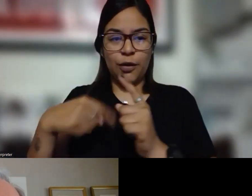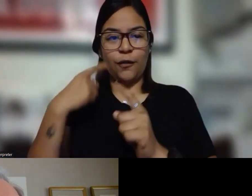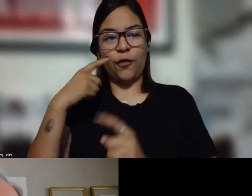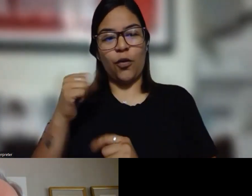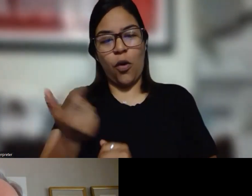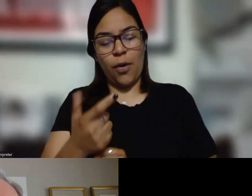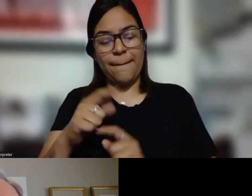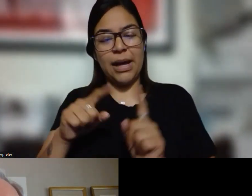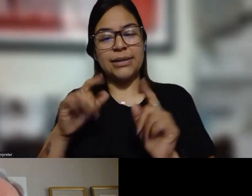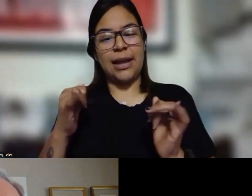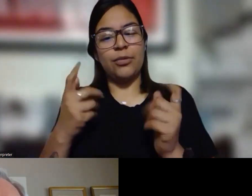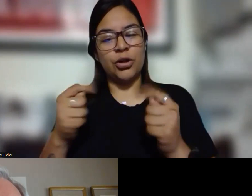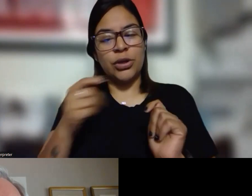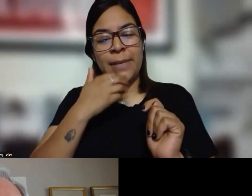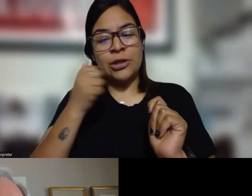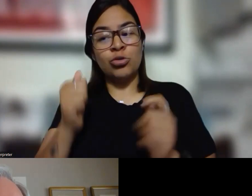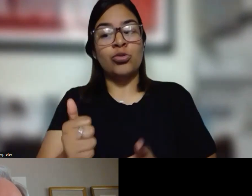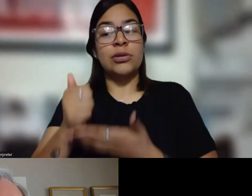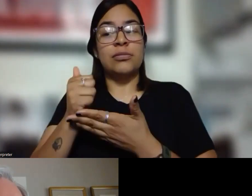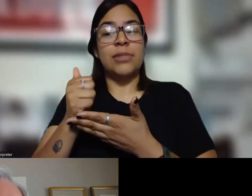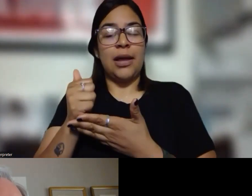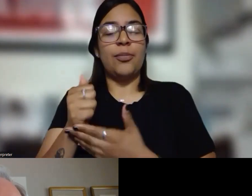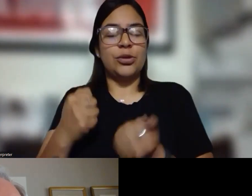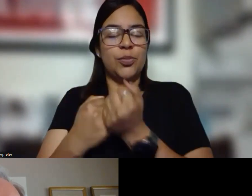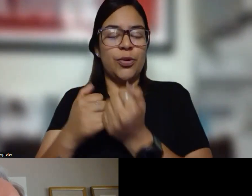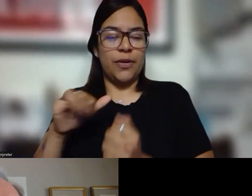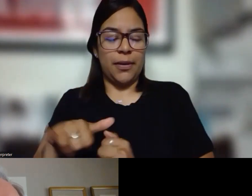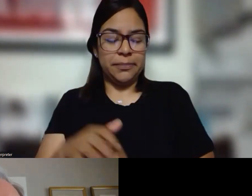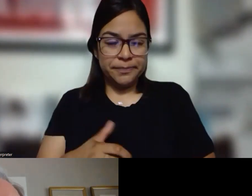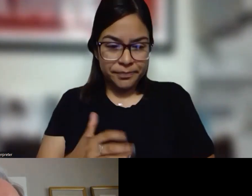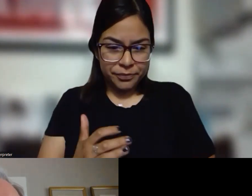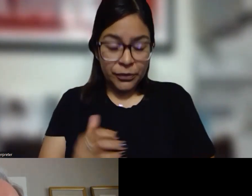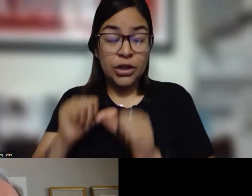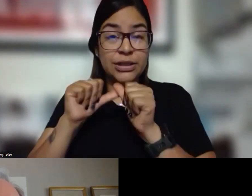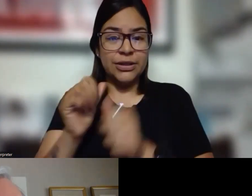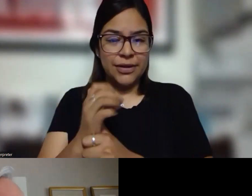we are we've been for the last year working with a collaborative Consulting to look at the